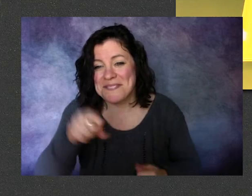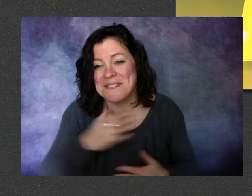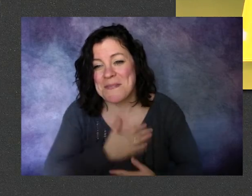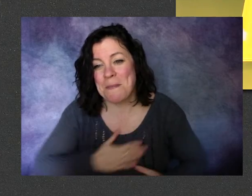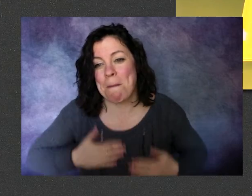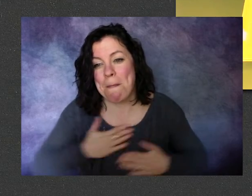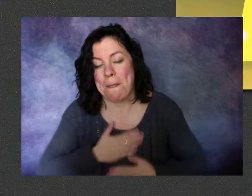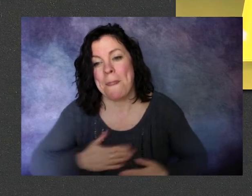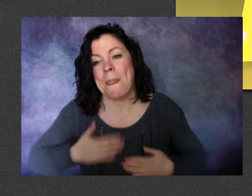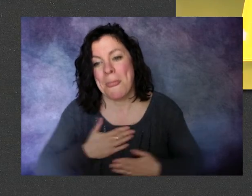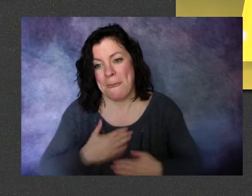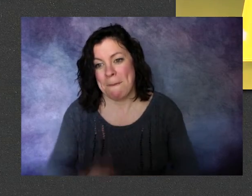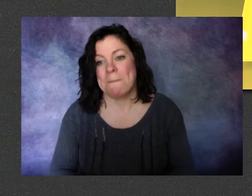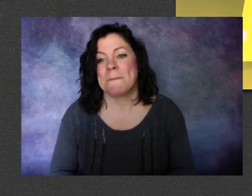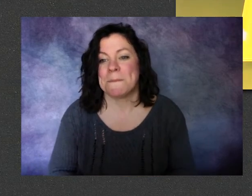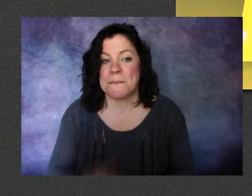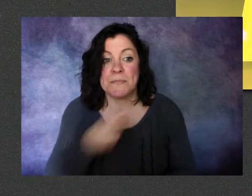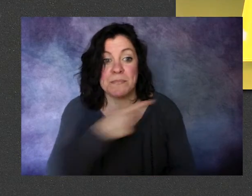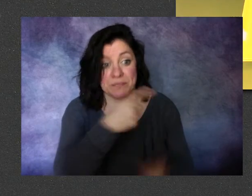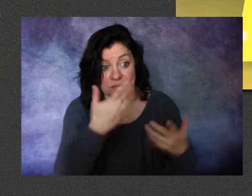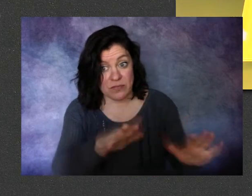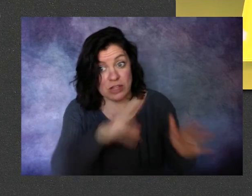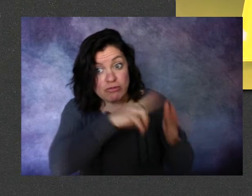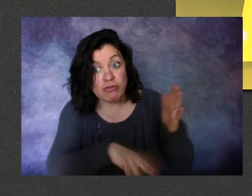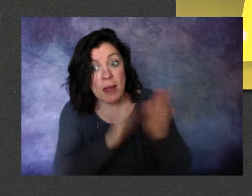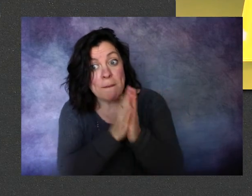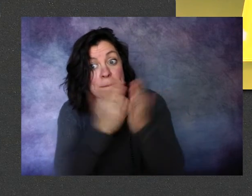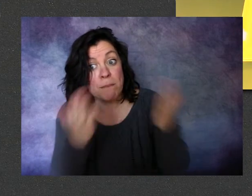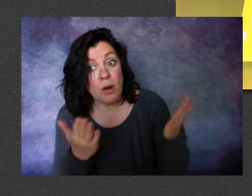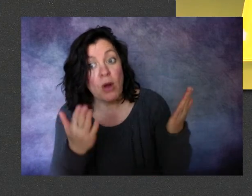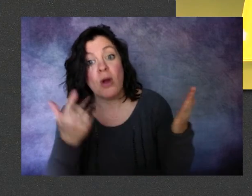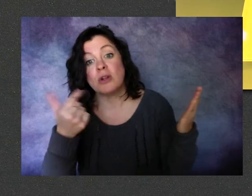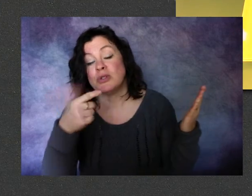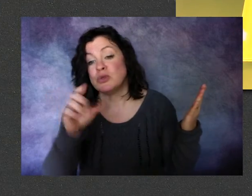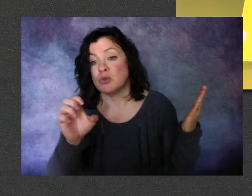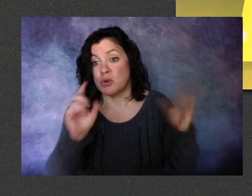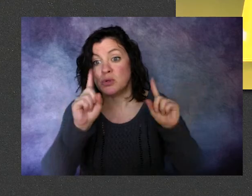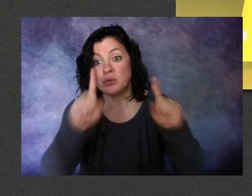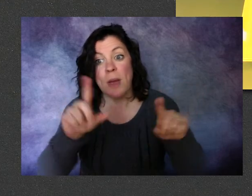And my friends, we read George, the book, he went to the library.